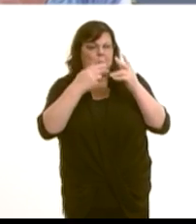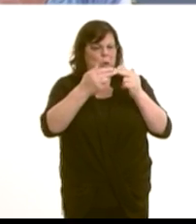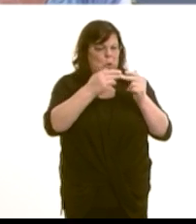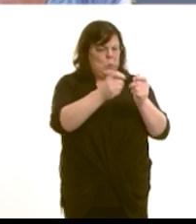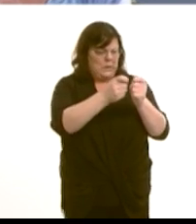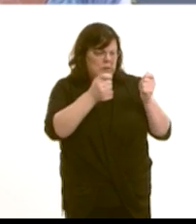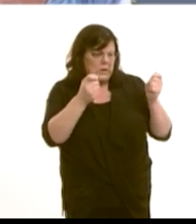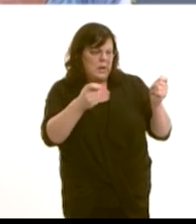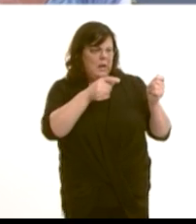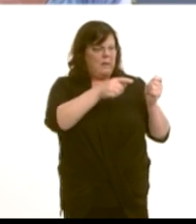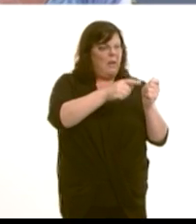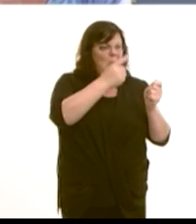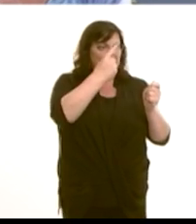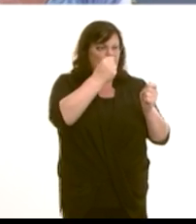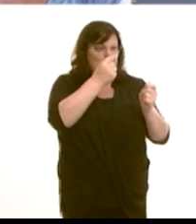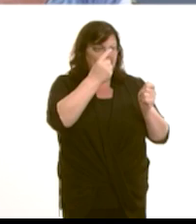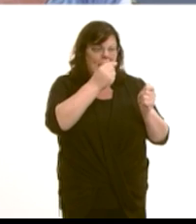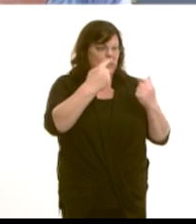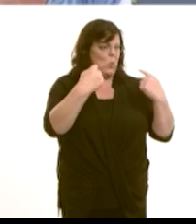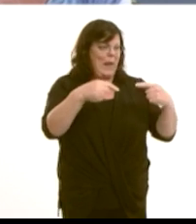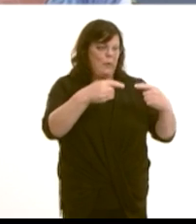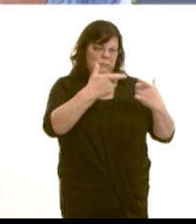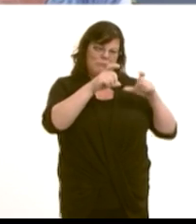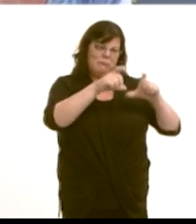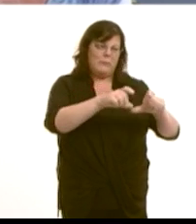that their status might well be on the table in negotiations.